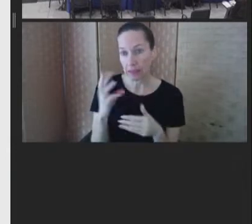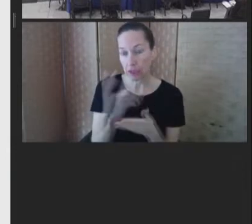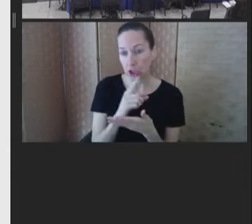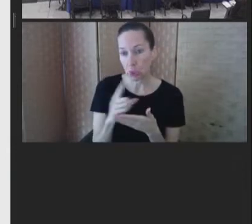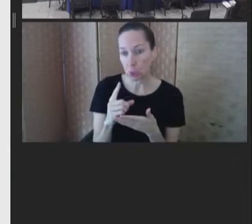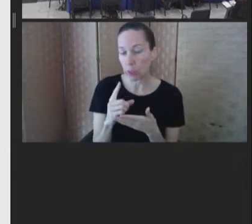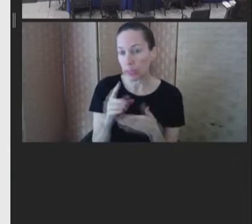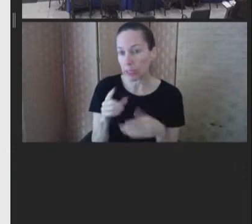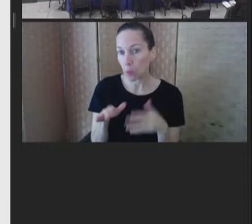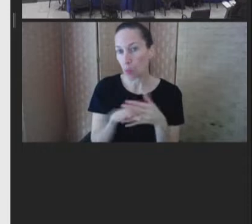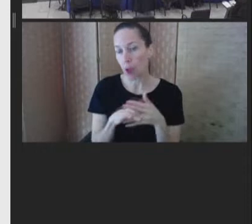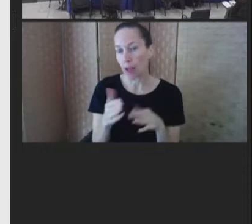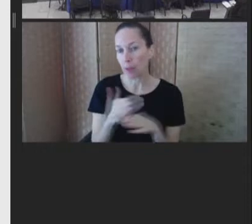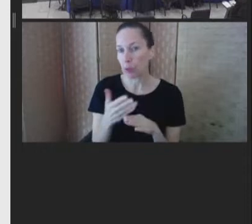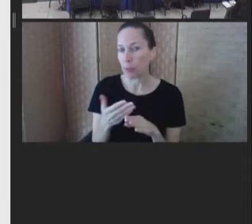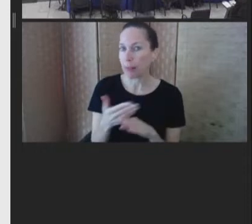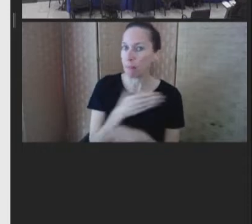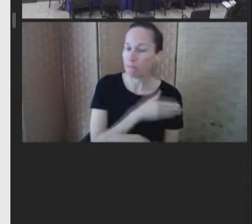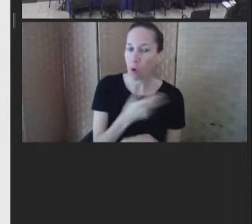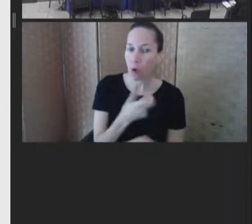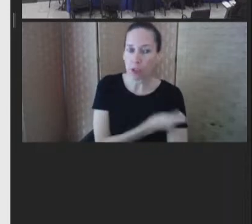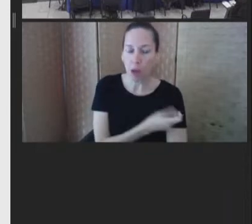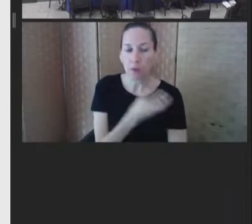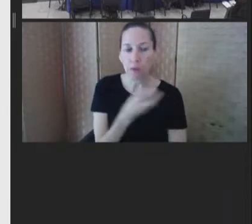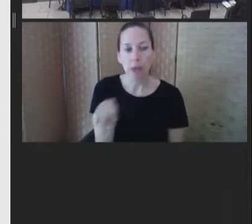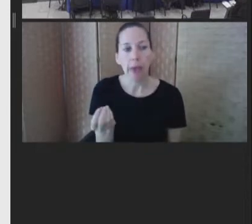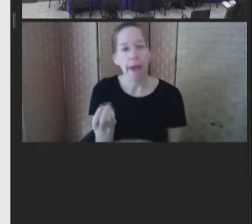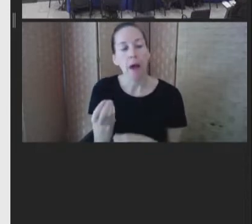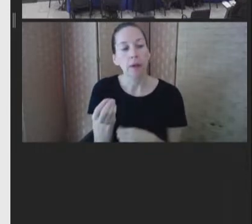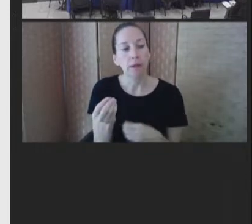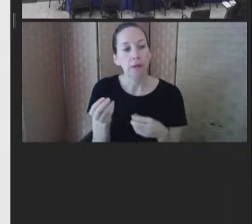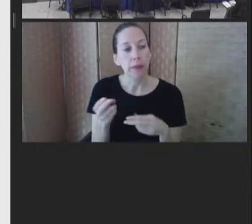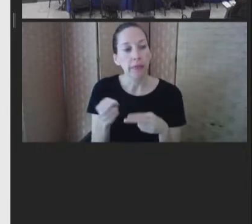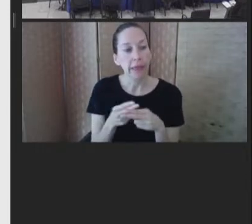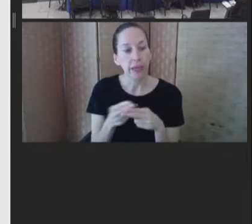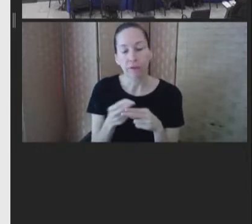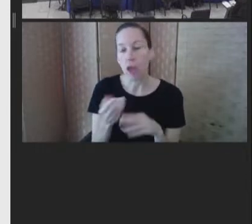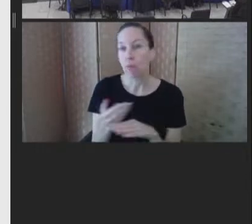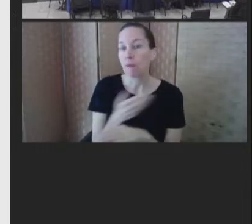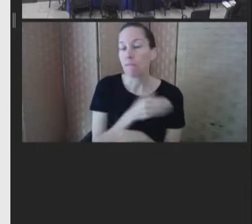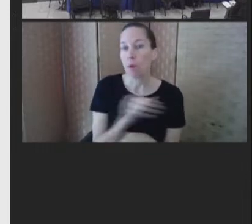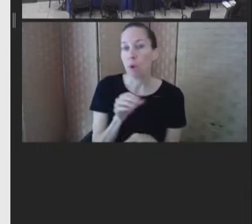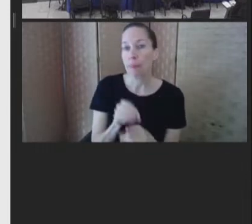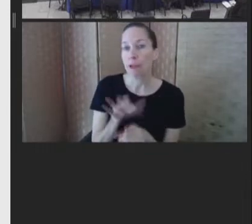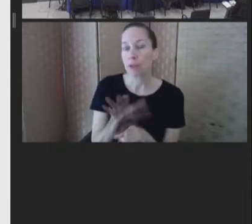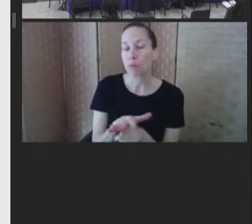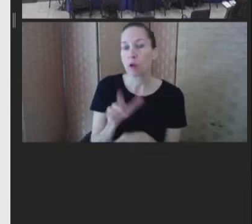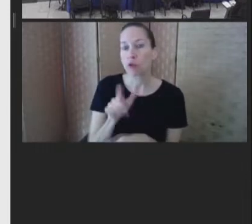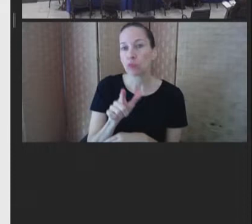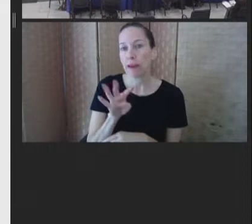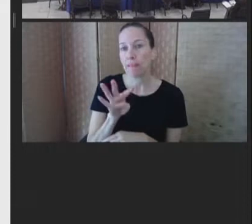dose, and the median interval since last antigen exposure was 24 weeks. So, all these demographic